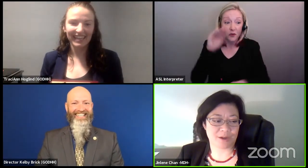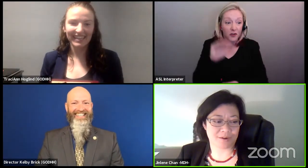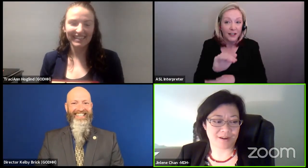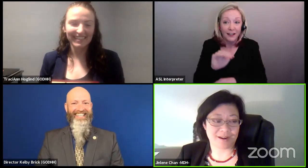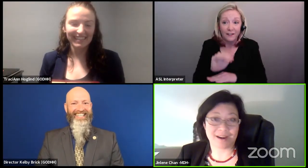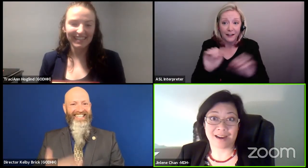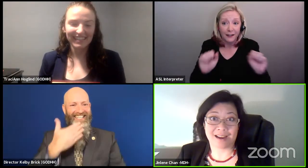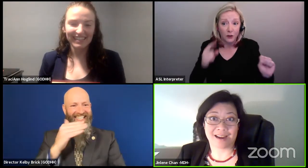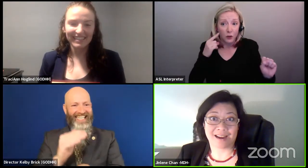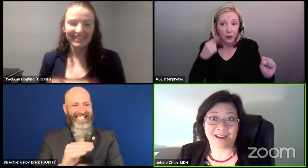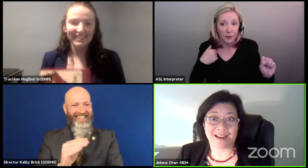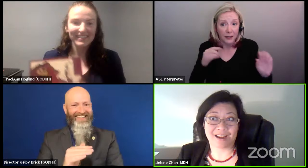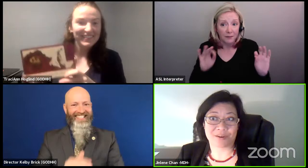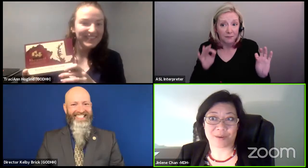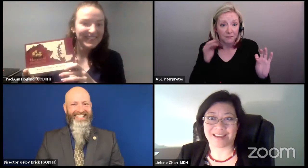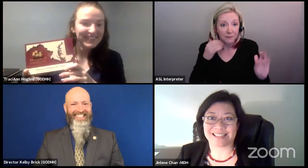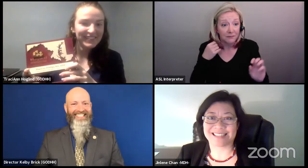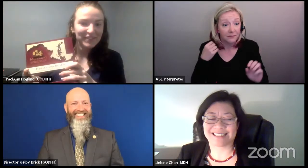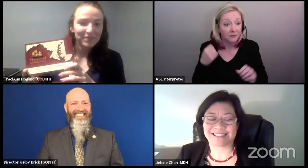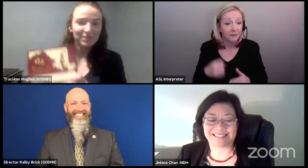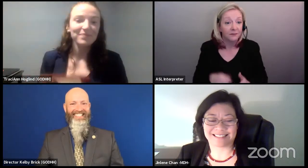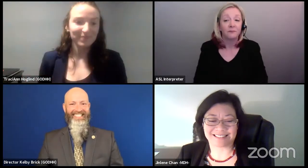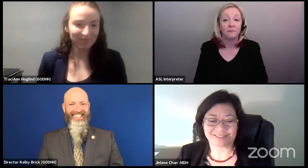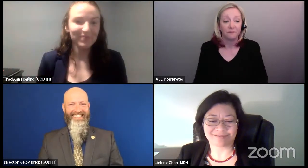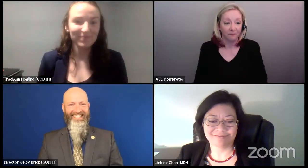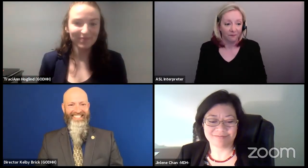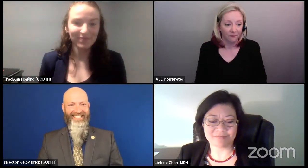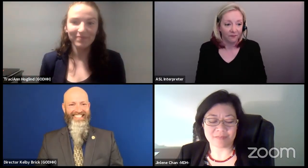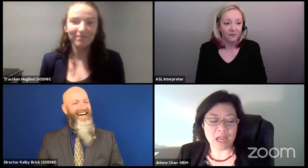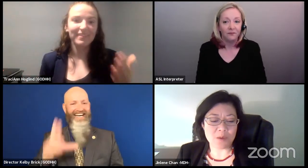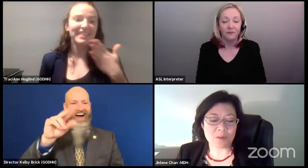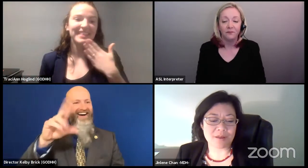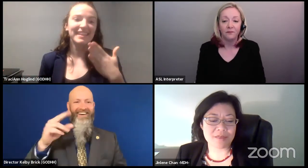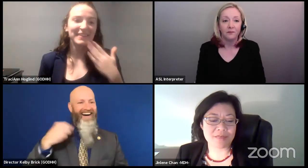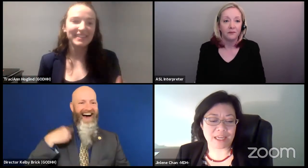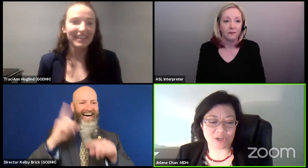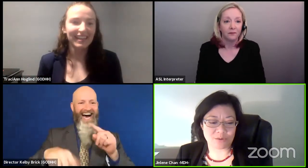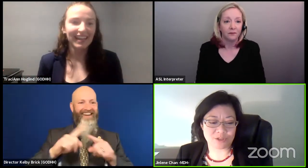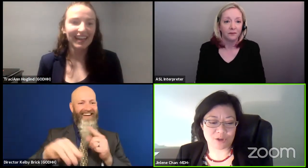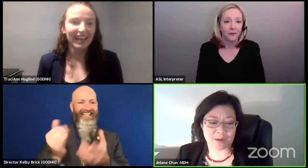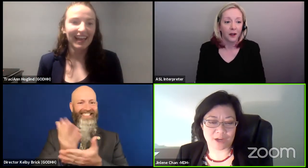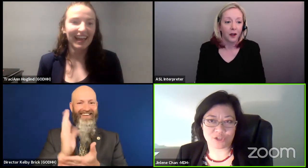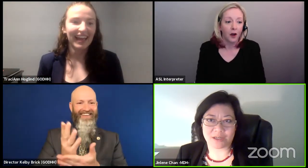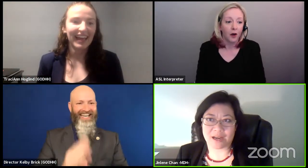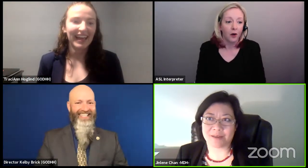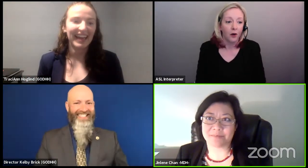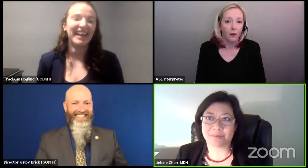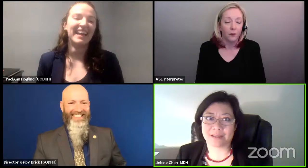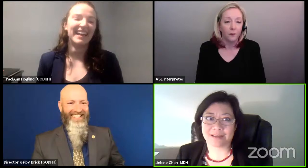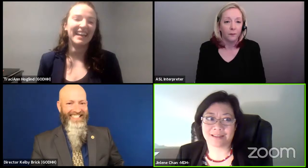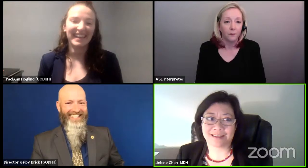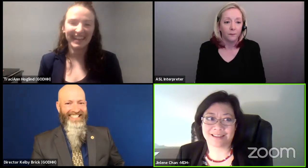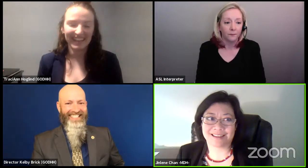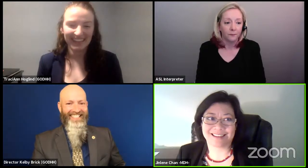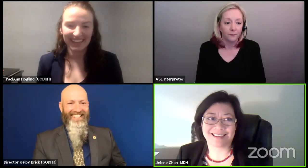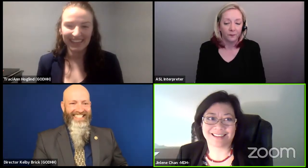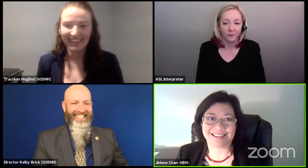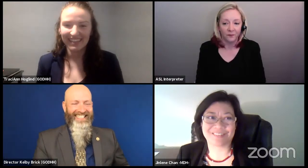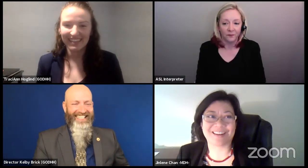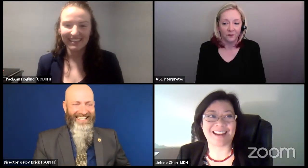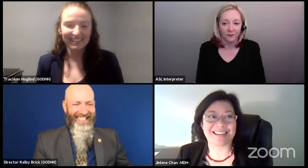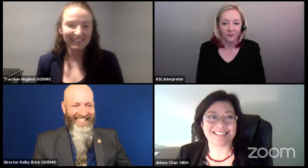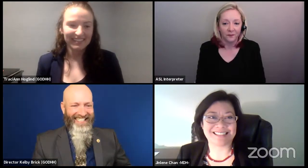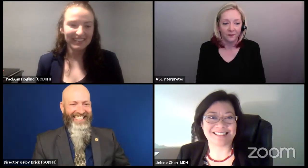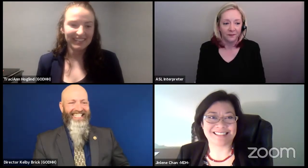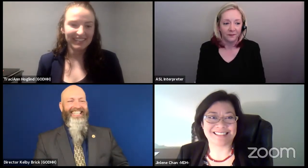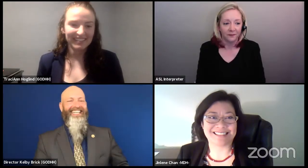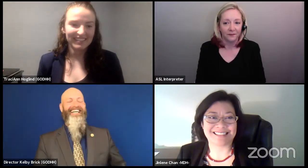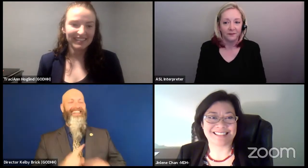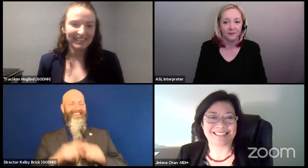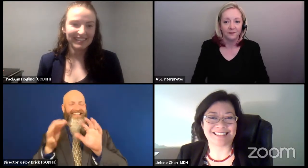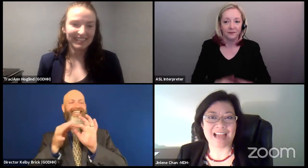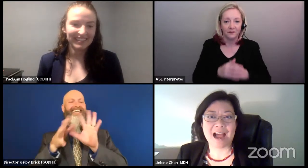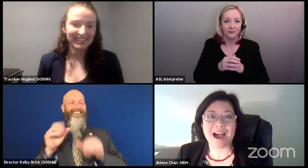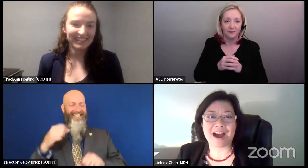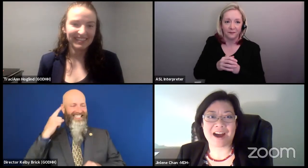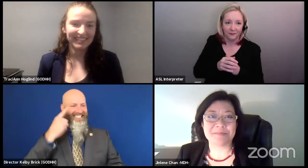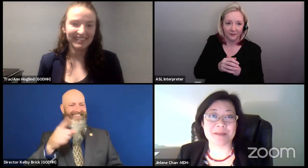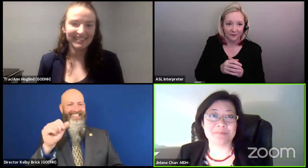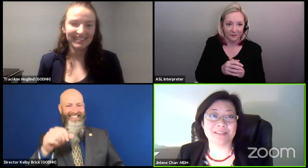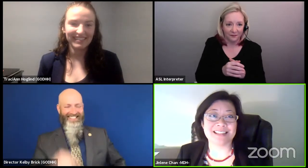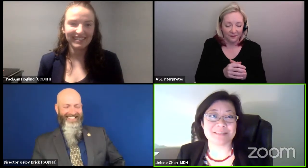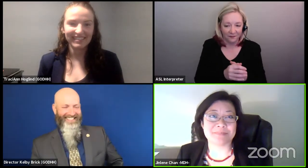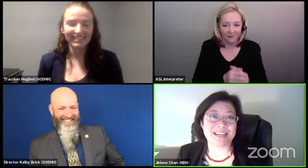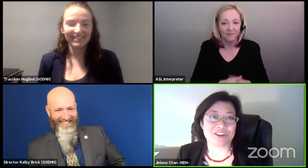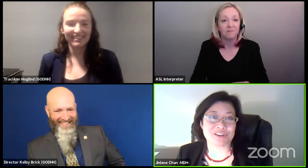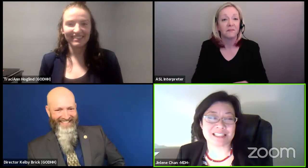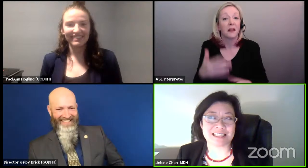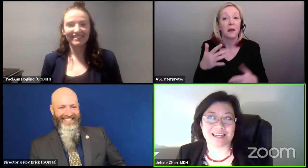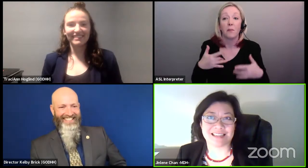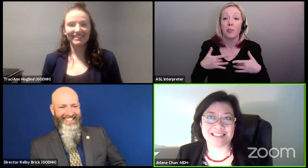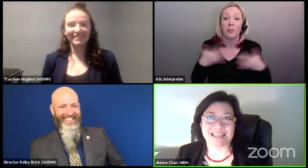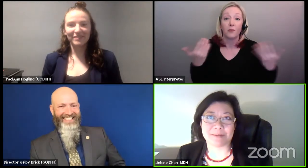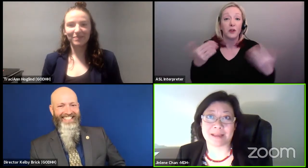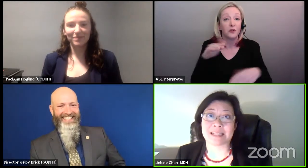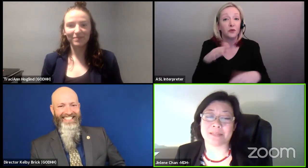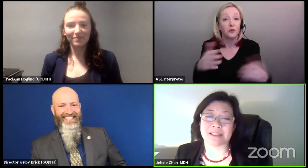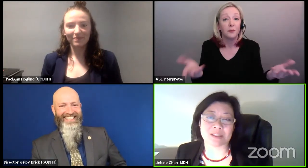hear? Well, thank you so much, and I ‑‑ I'm pleased to be here tonight accepting this